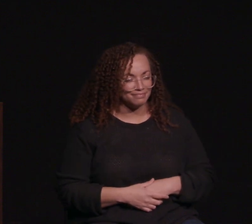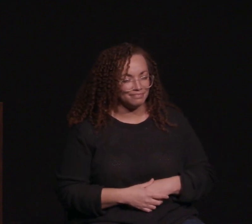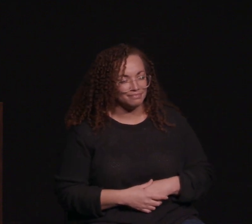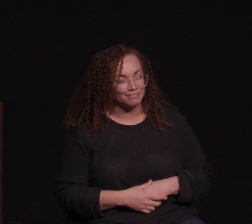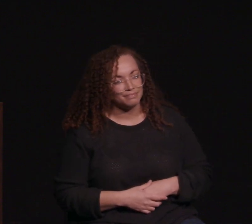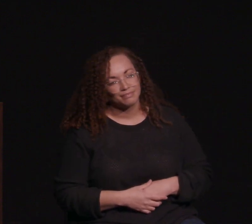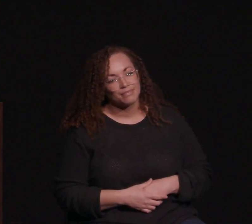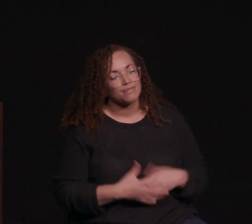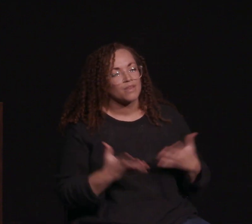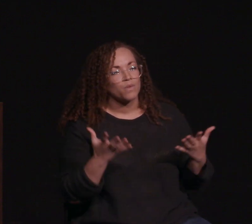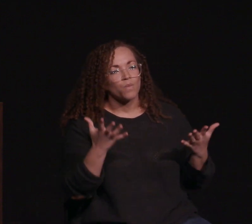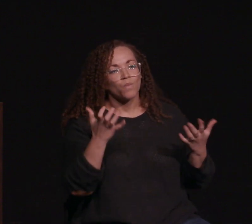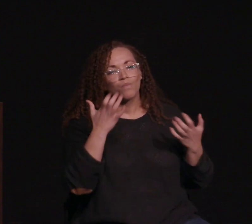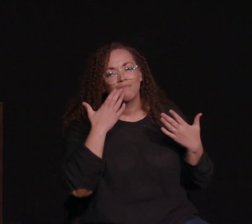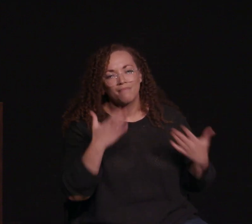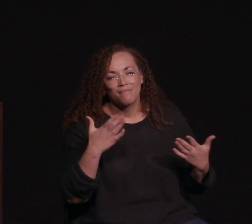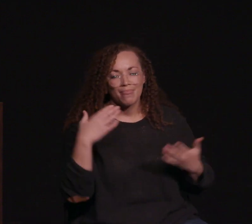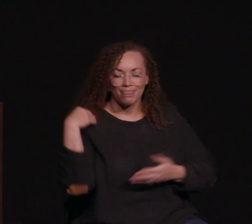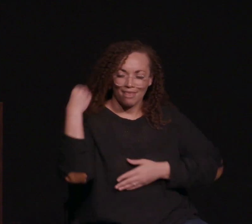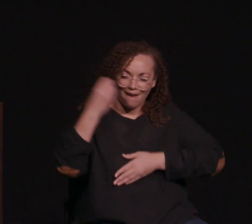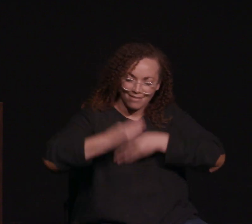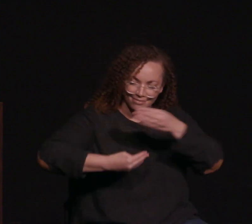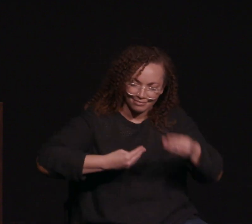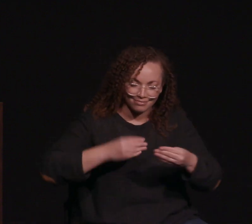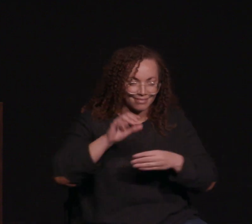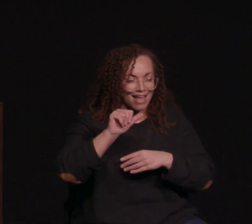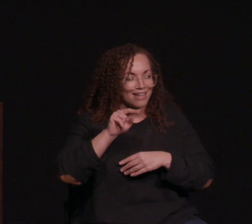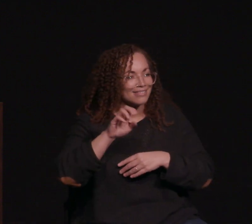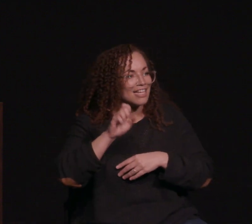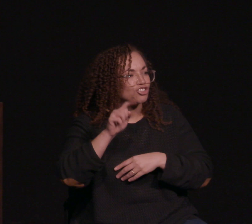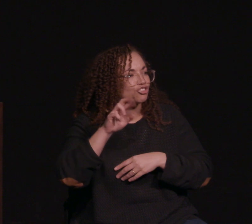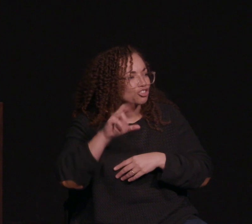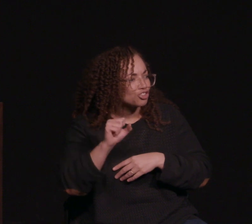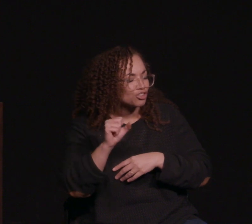I wanna thank the ancestors who are with us always.